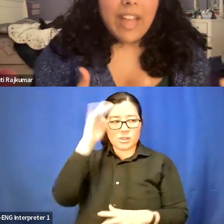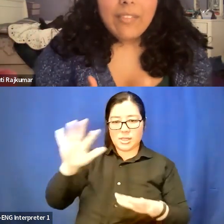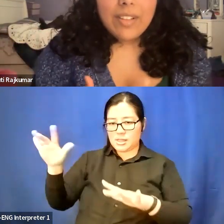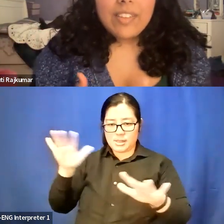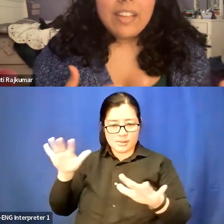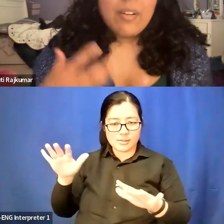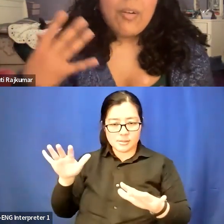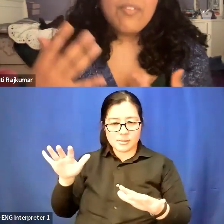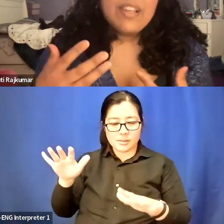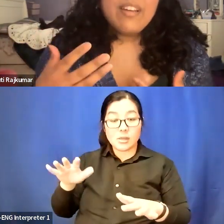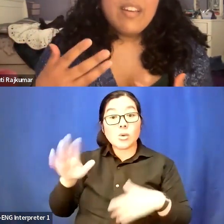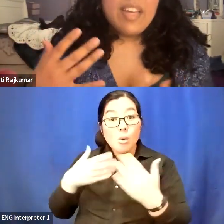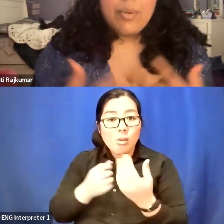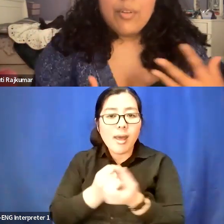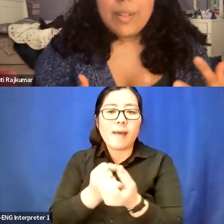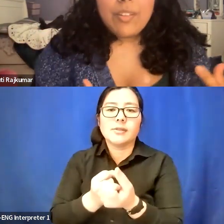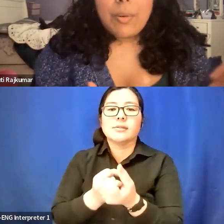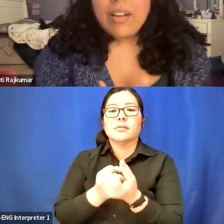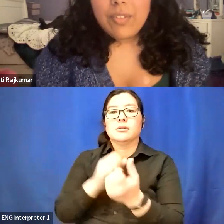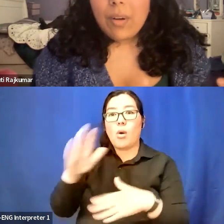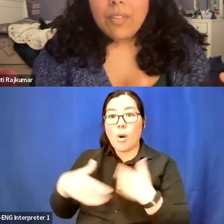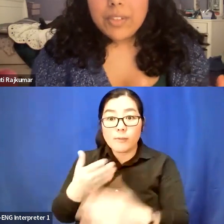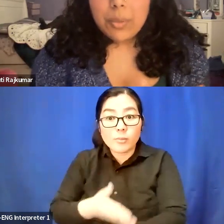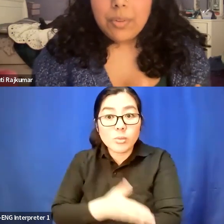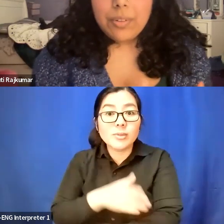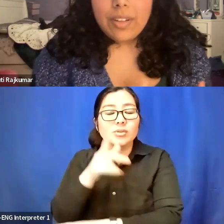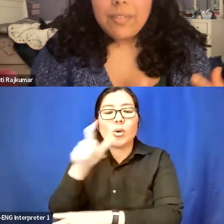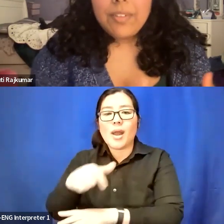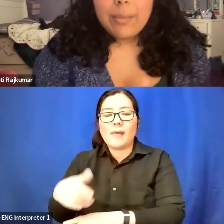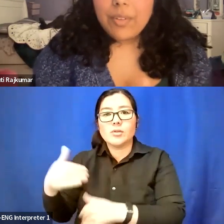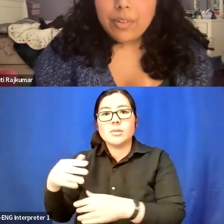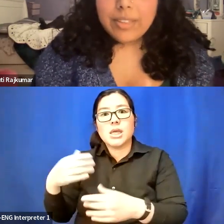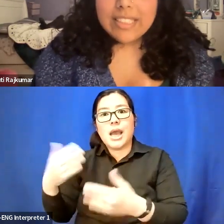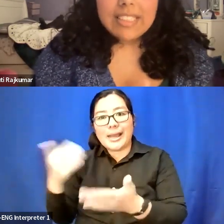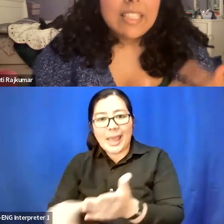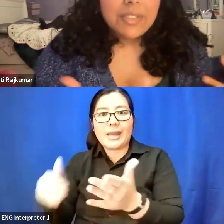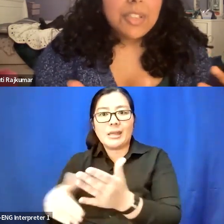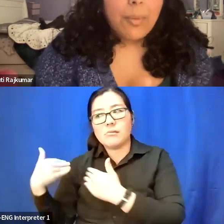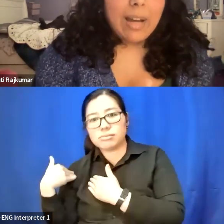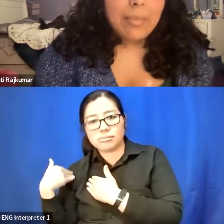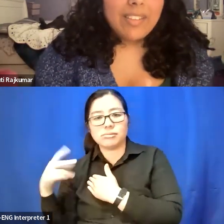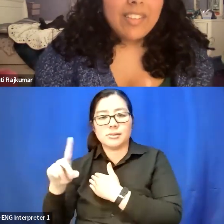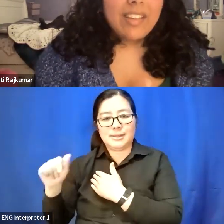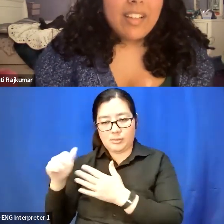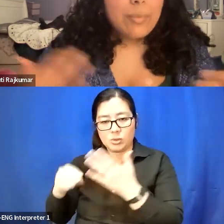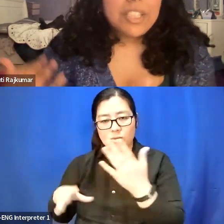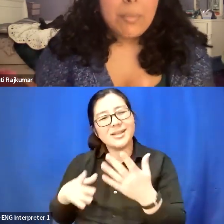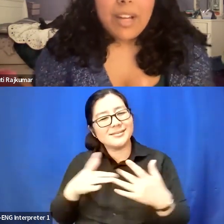of the advocacy and all of the improvements don't have to fall on the shoulders of disabled students, because that's usually what happens, especially in